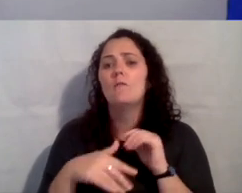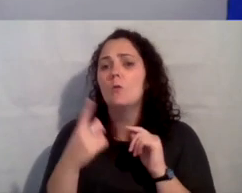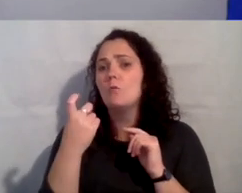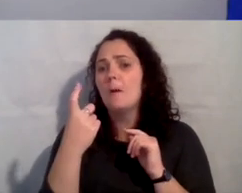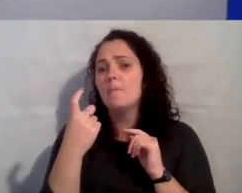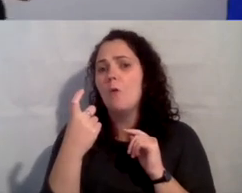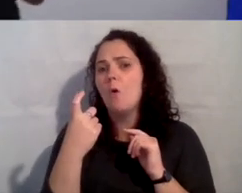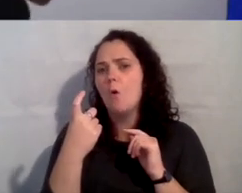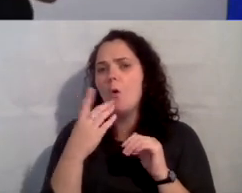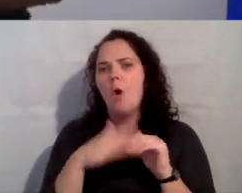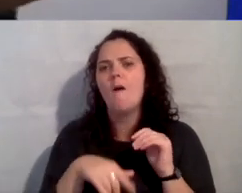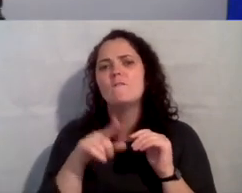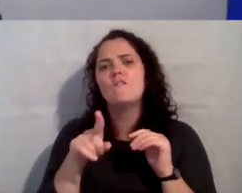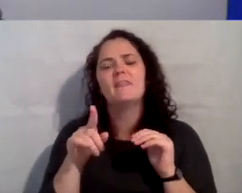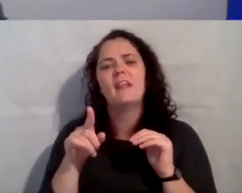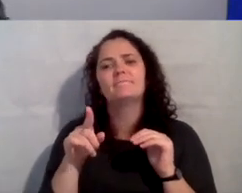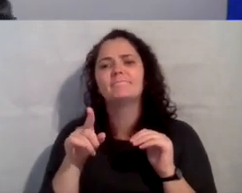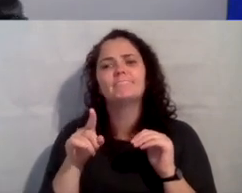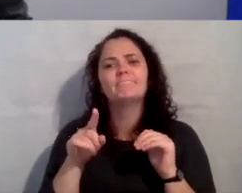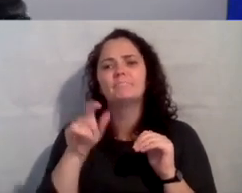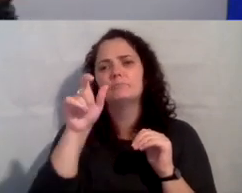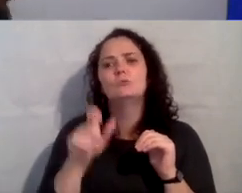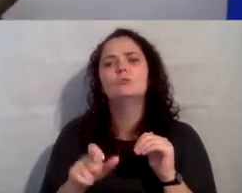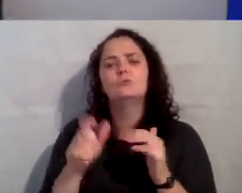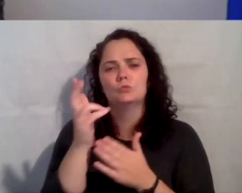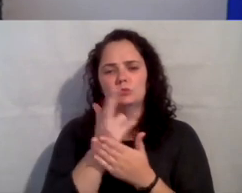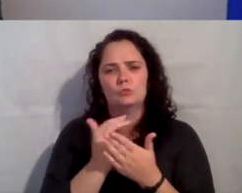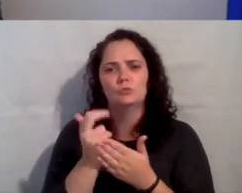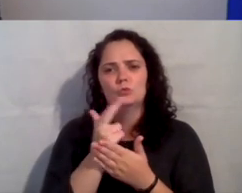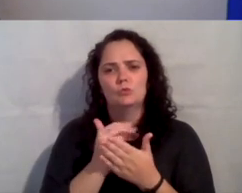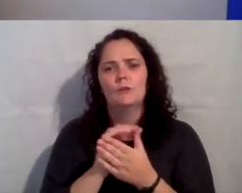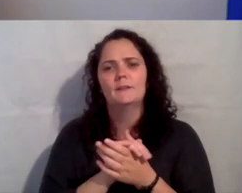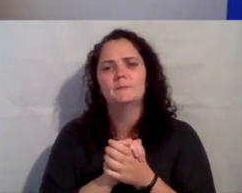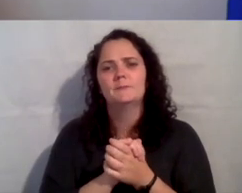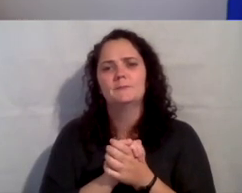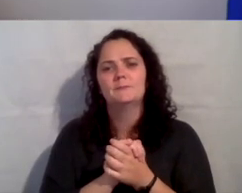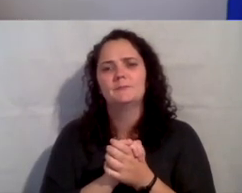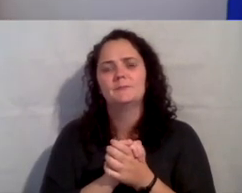can really help you, here's a little tip and I’m gonna actually use Atticus as a demonstration for this.